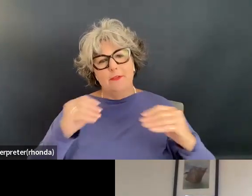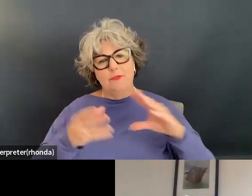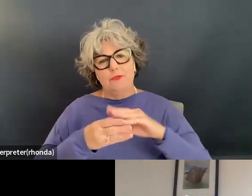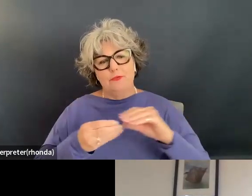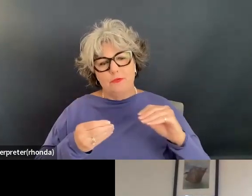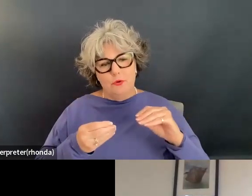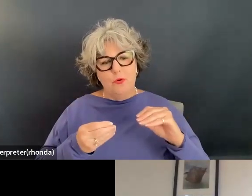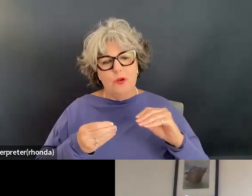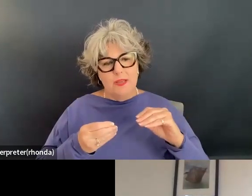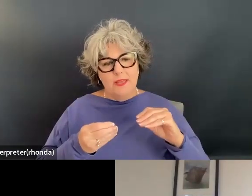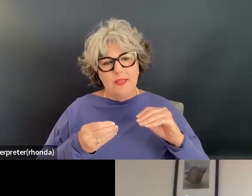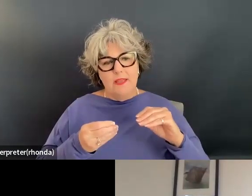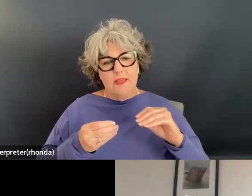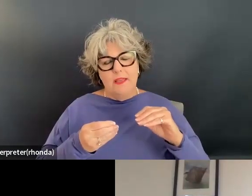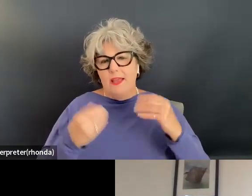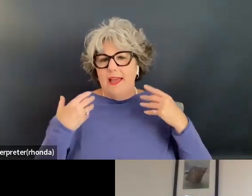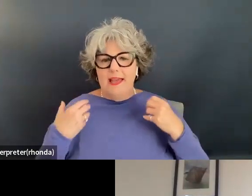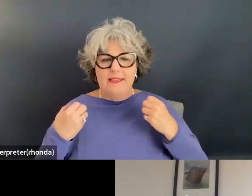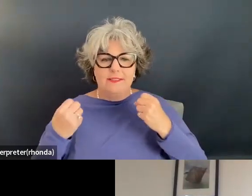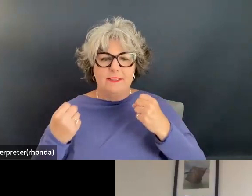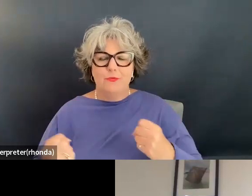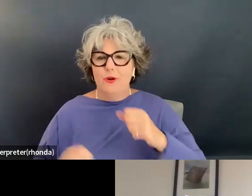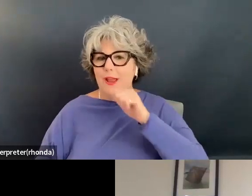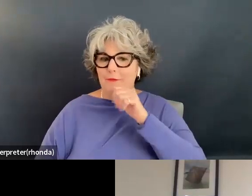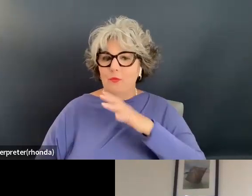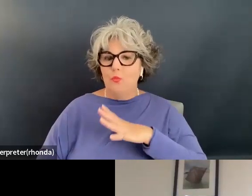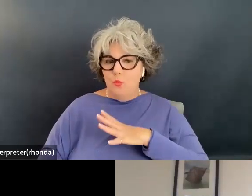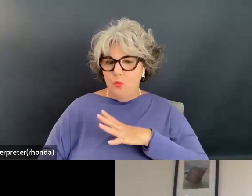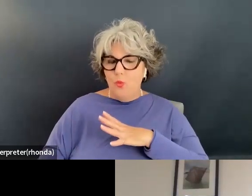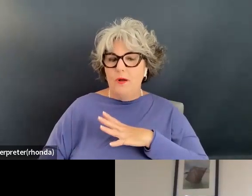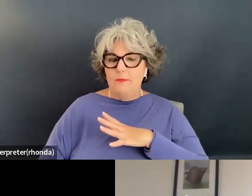as a brave woman that helped me a lot.